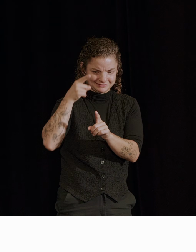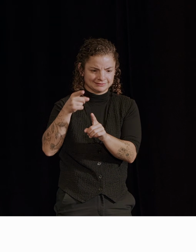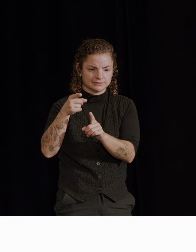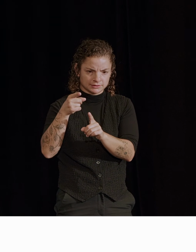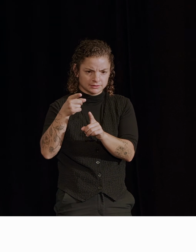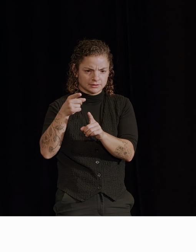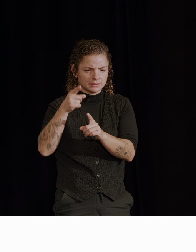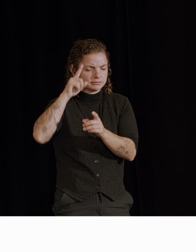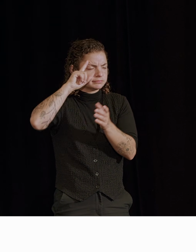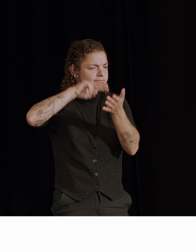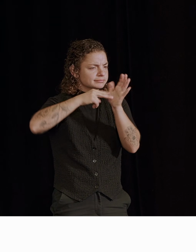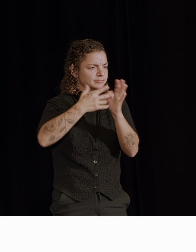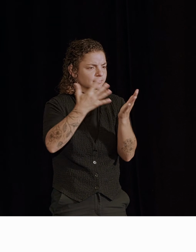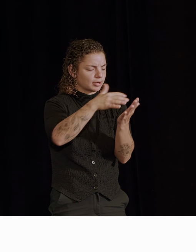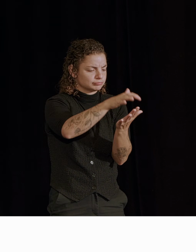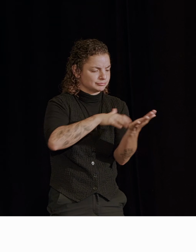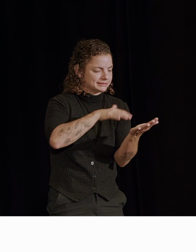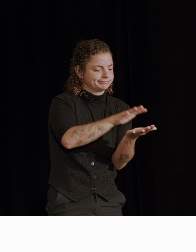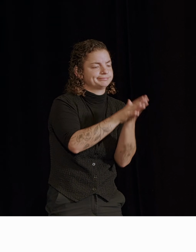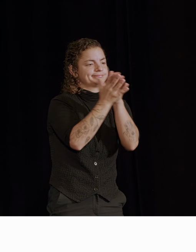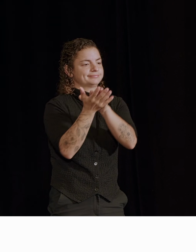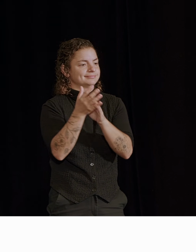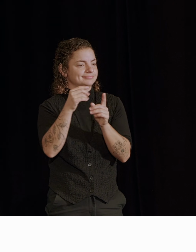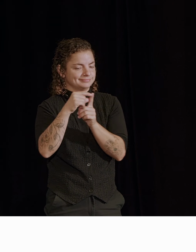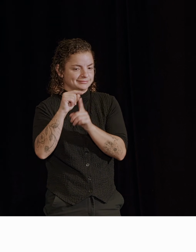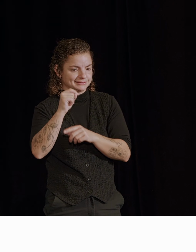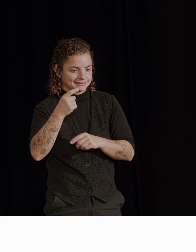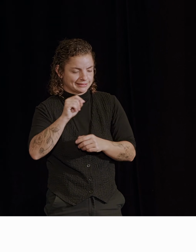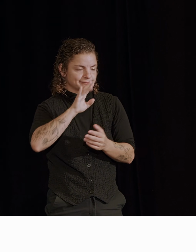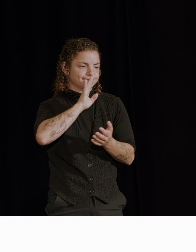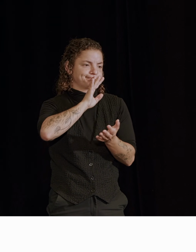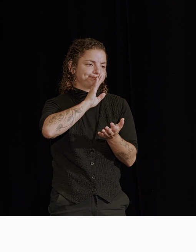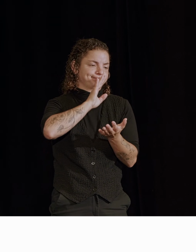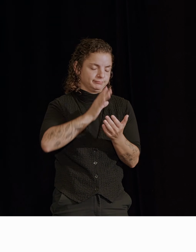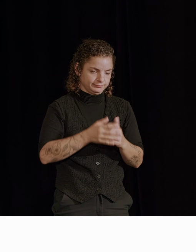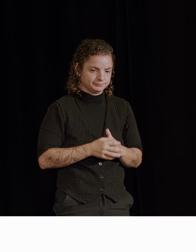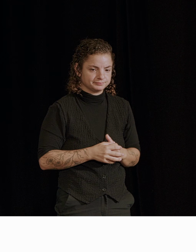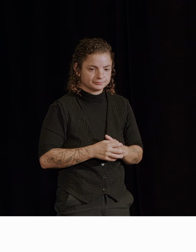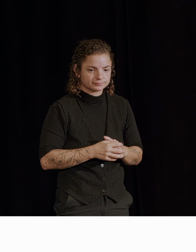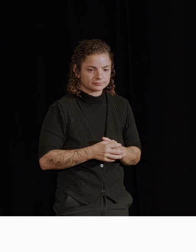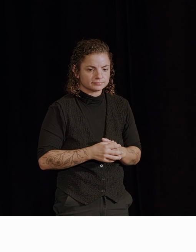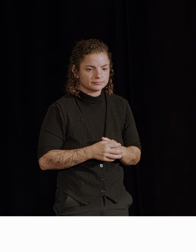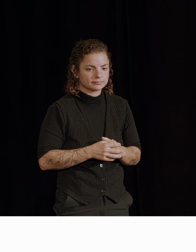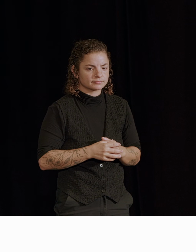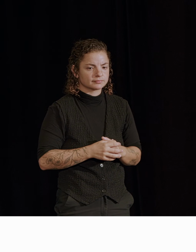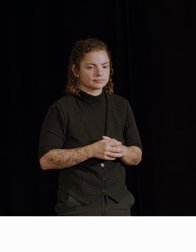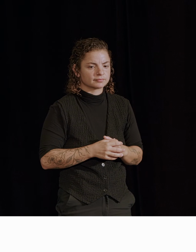In the process of building this device, Kurzweil invented the CCD flatbed scanner,